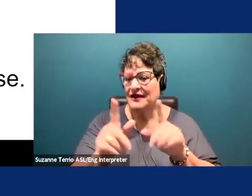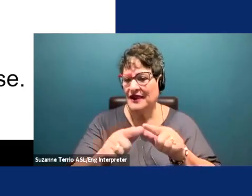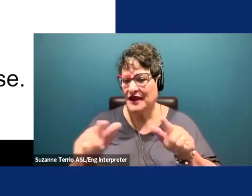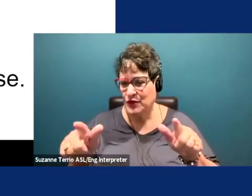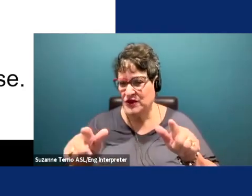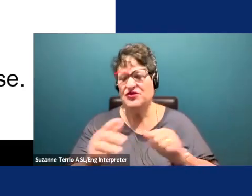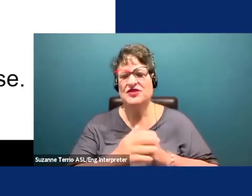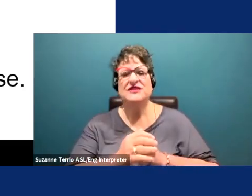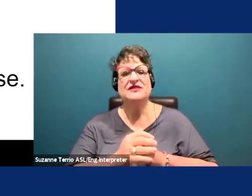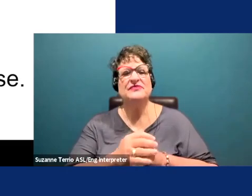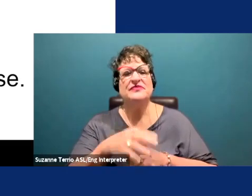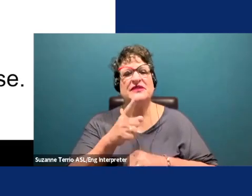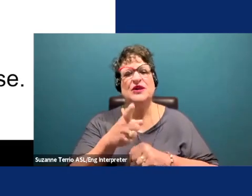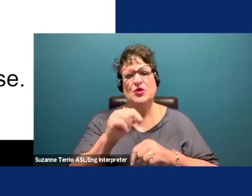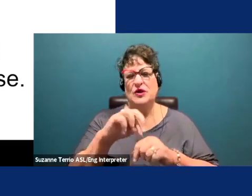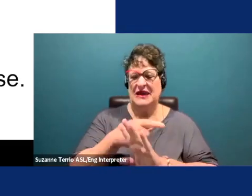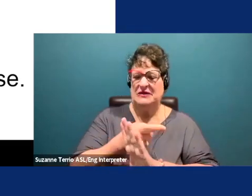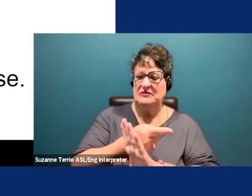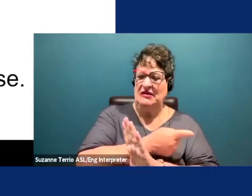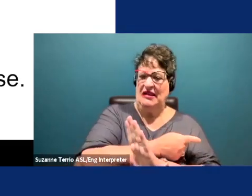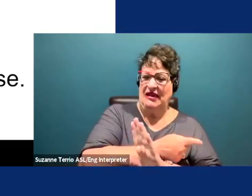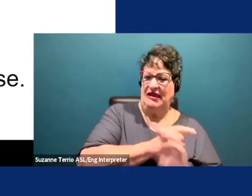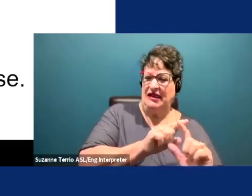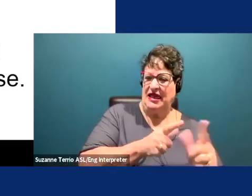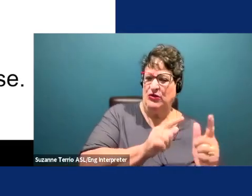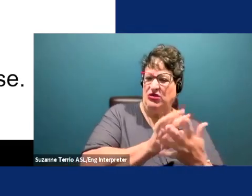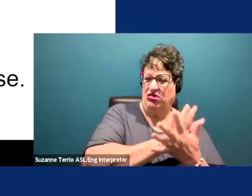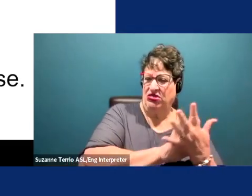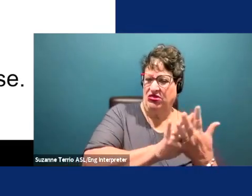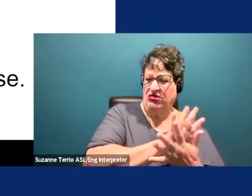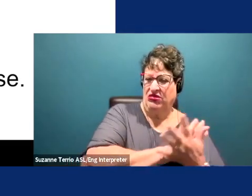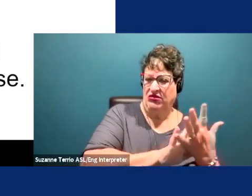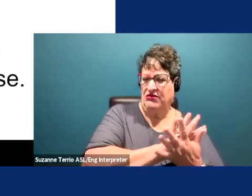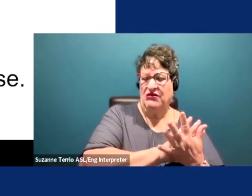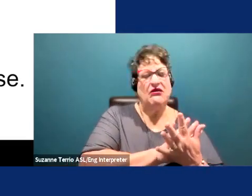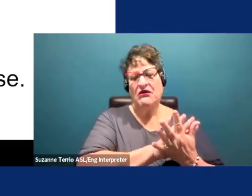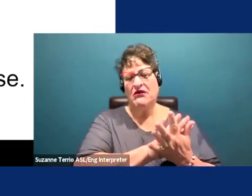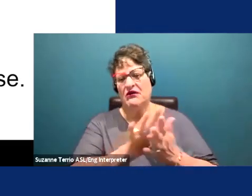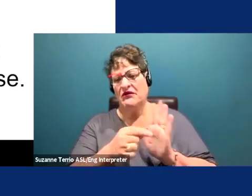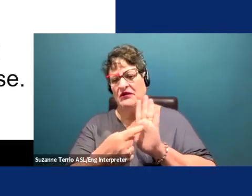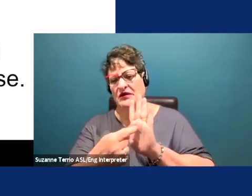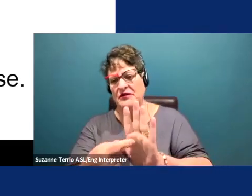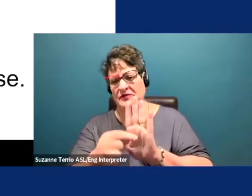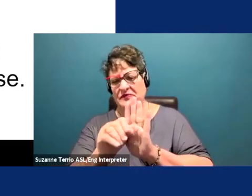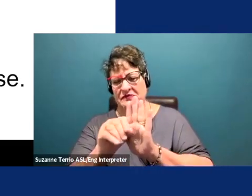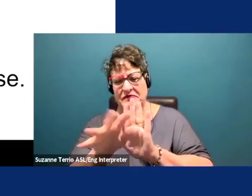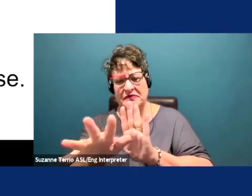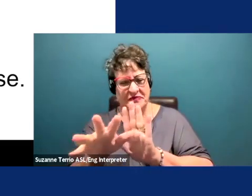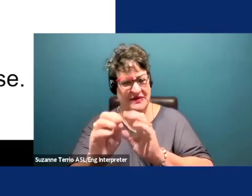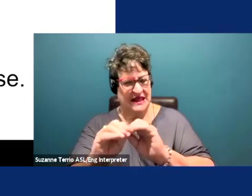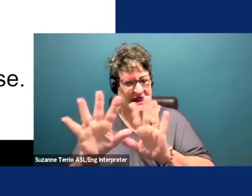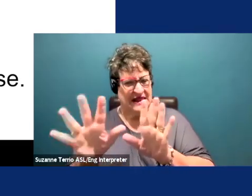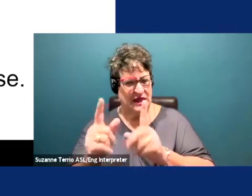and uses clearer, more common words. So for example, instead of saying something like, this case is seeking injunctive relief only,